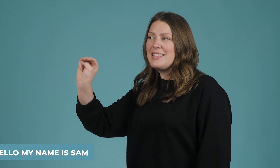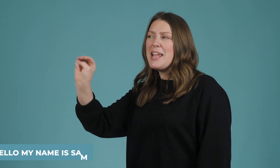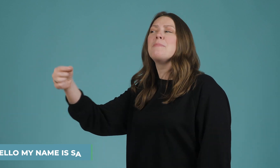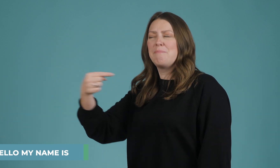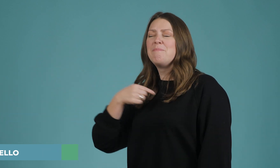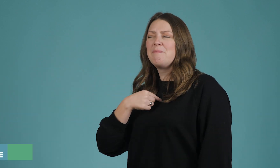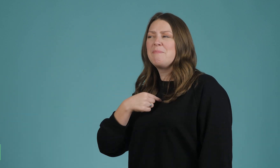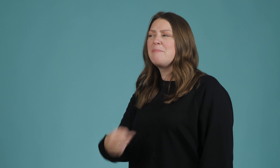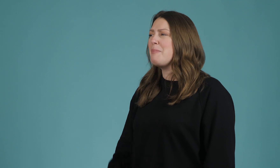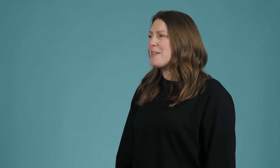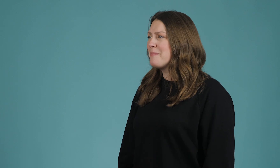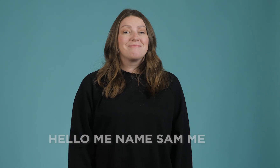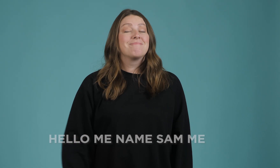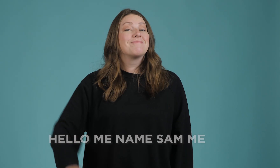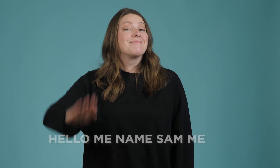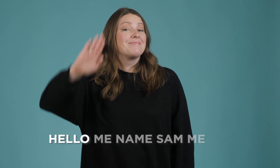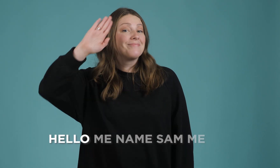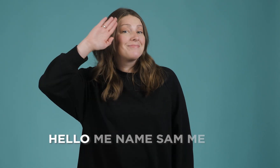Sam. Me.